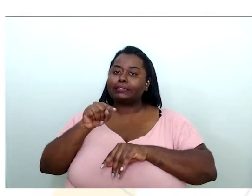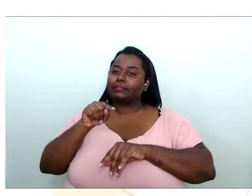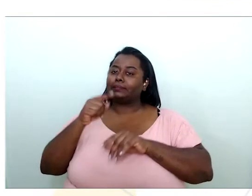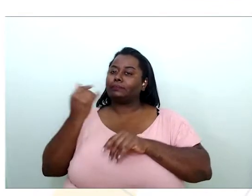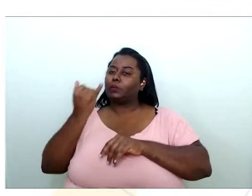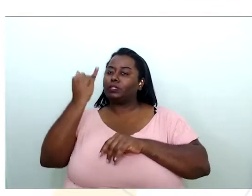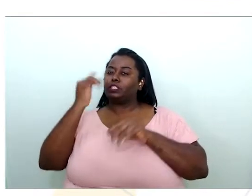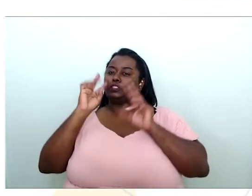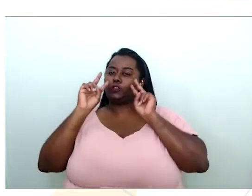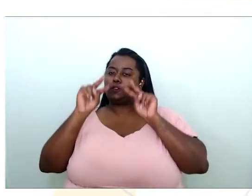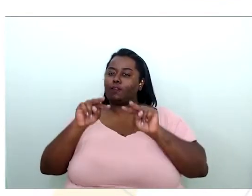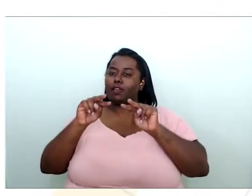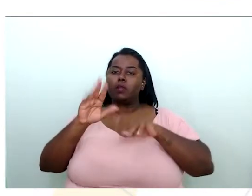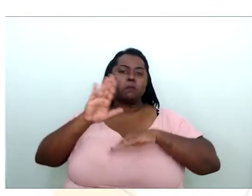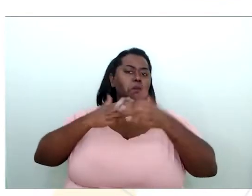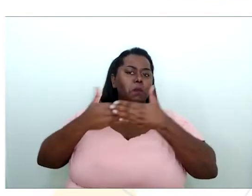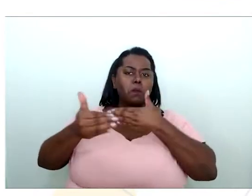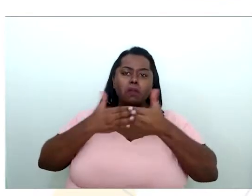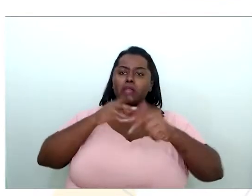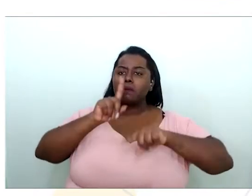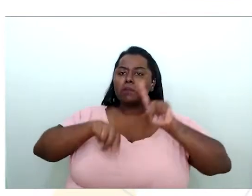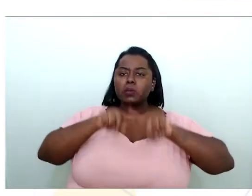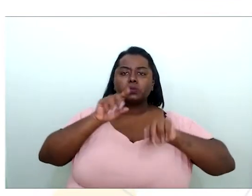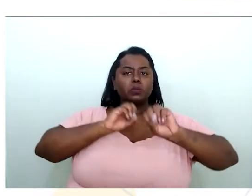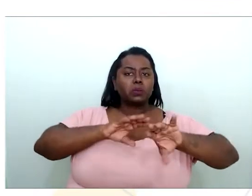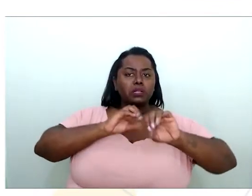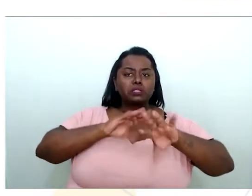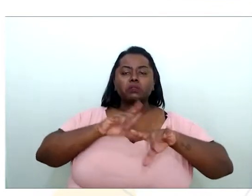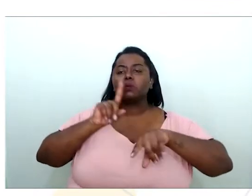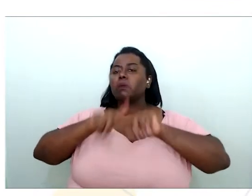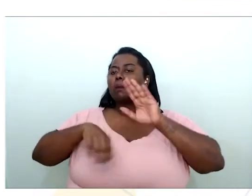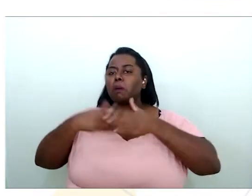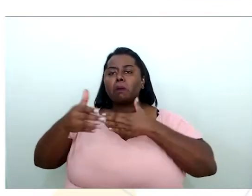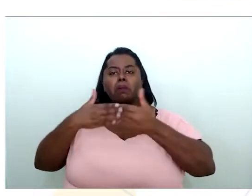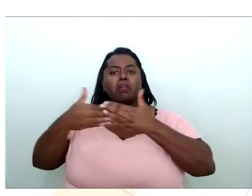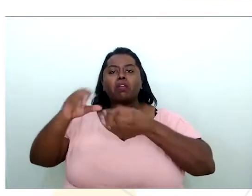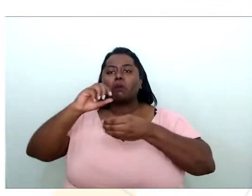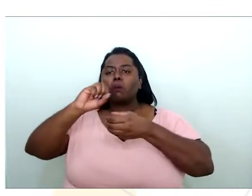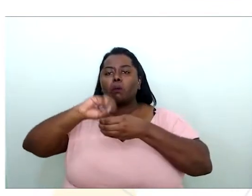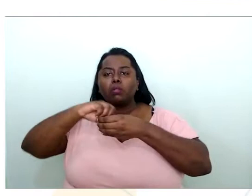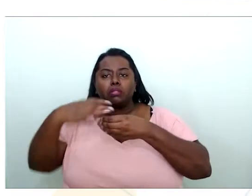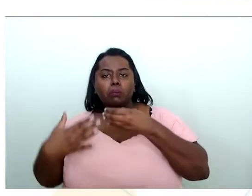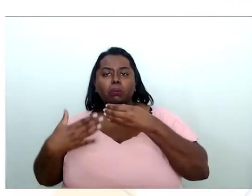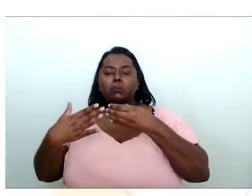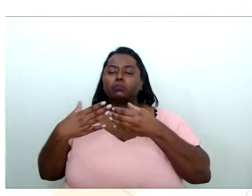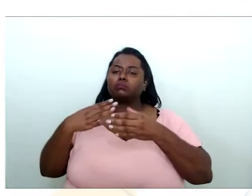educational resource any content in a book or a chapter or journal article it